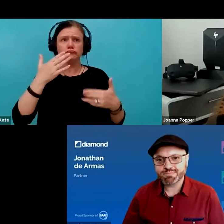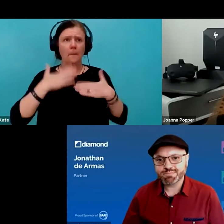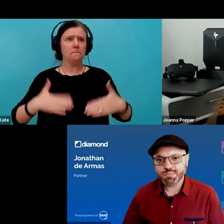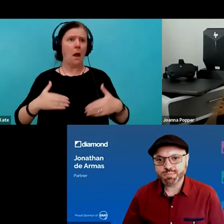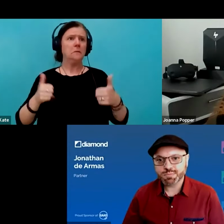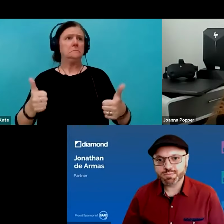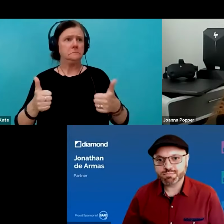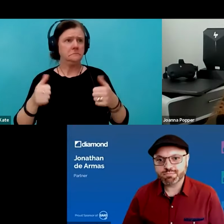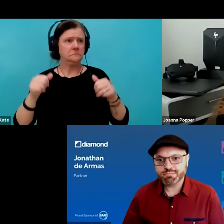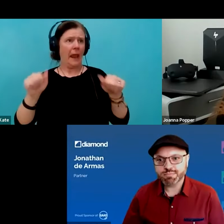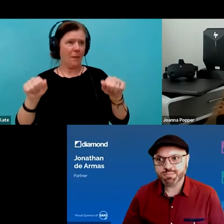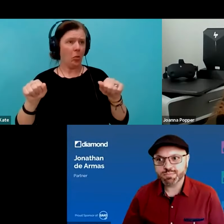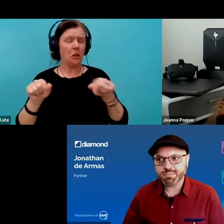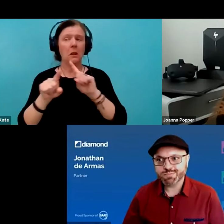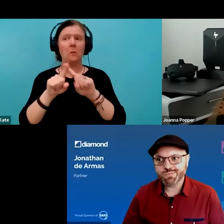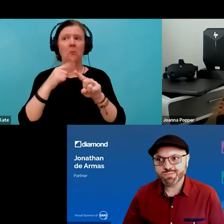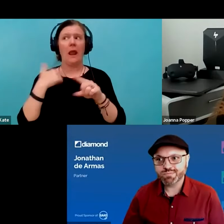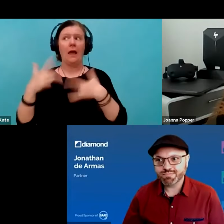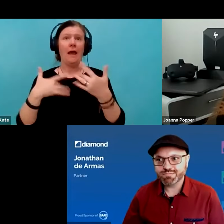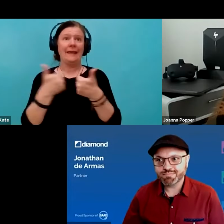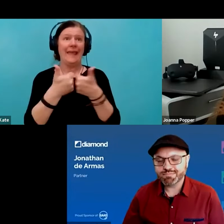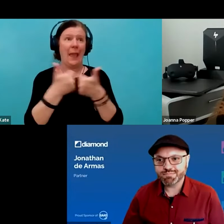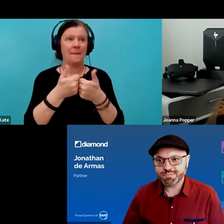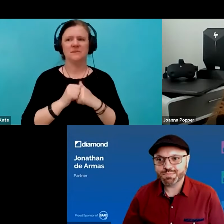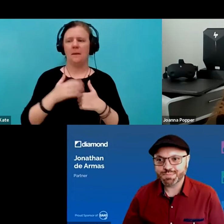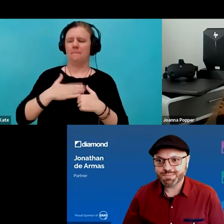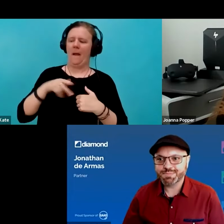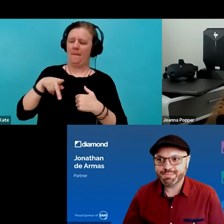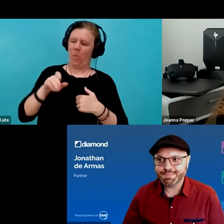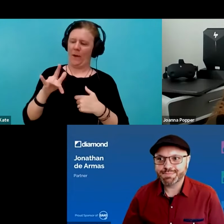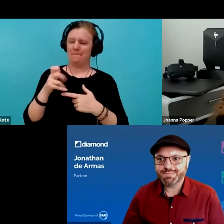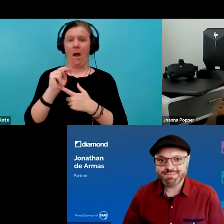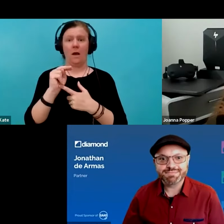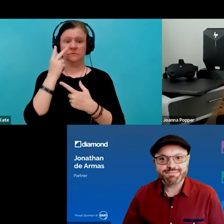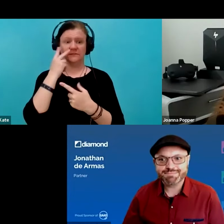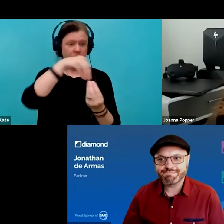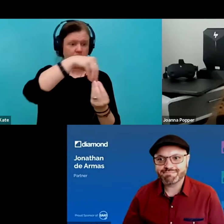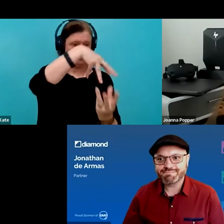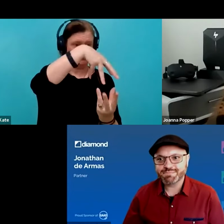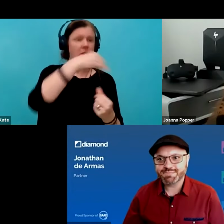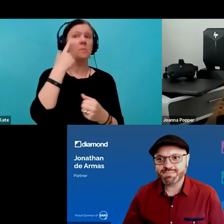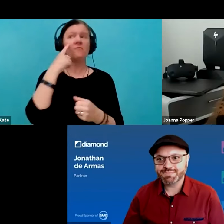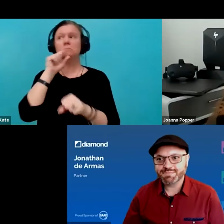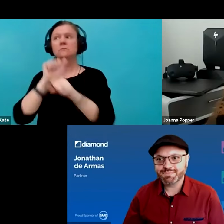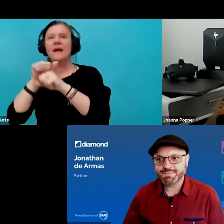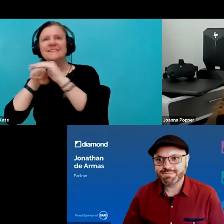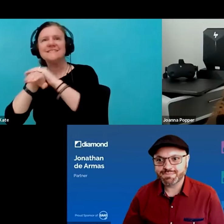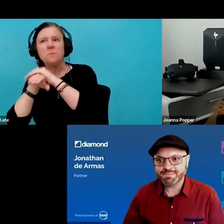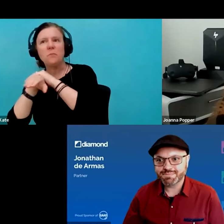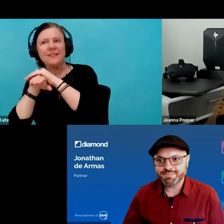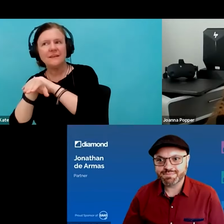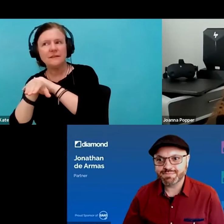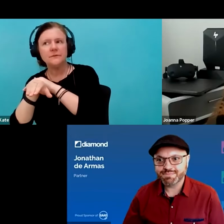games that I'm excited to play. I can see my Pokemon anytime, anywhere. But with regards to accessibility. I think that you're going to see the